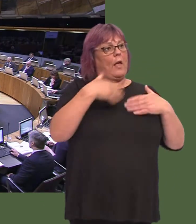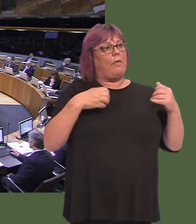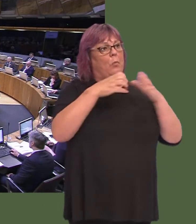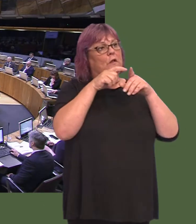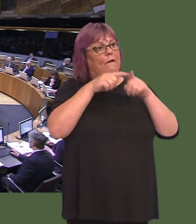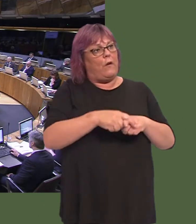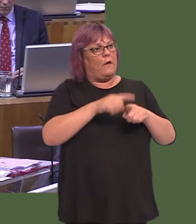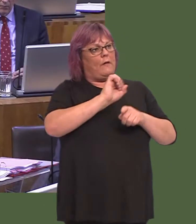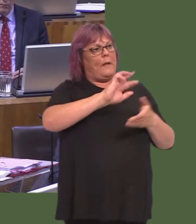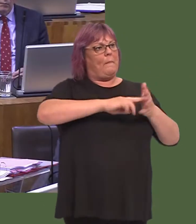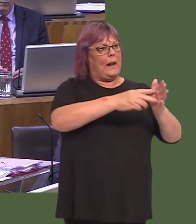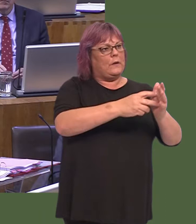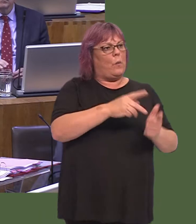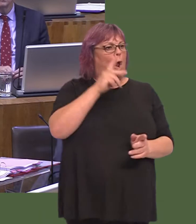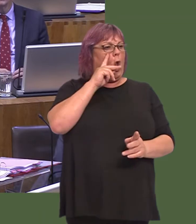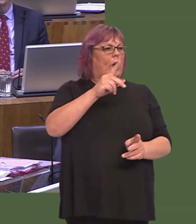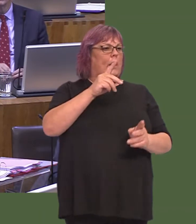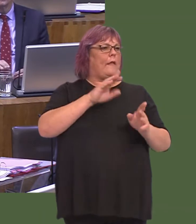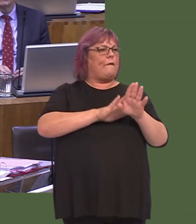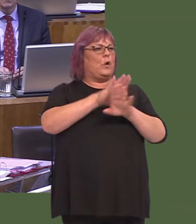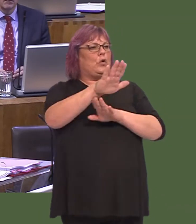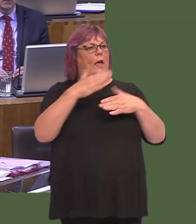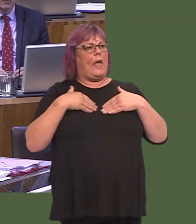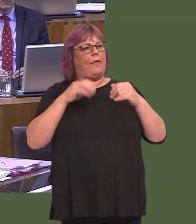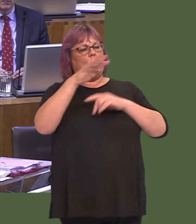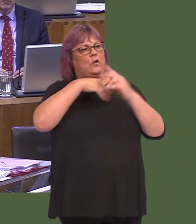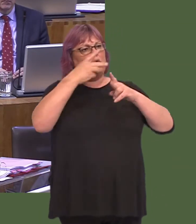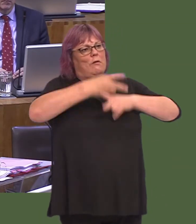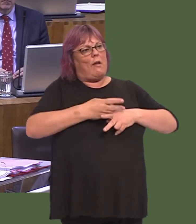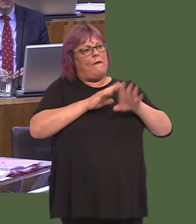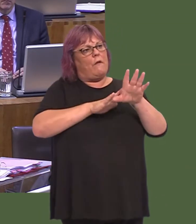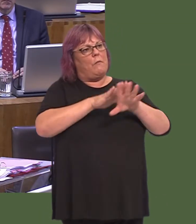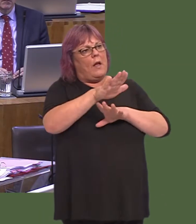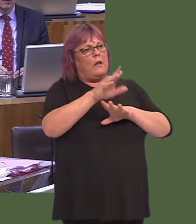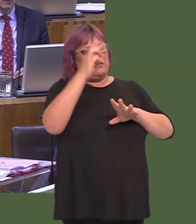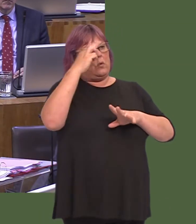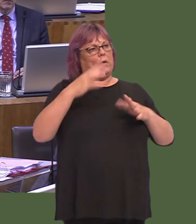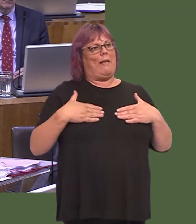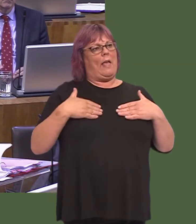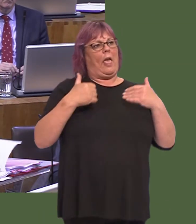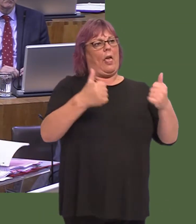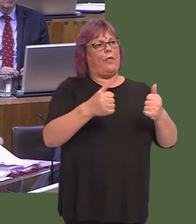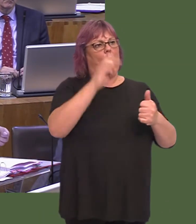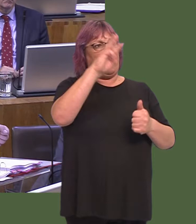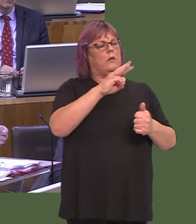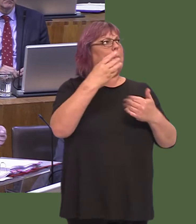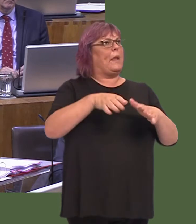We have also set out our vision for the future of health and social care services in the long-term plan, 'A Healthier Wales', which was launched last week.